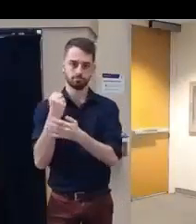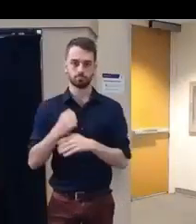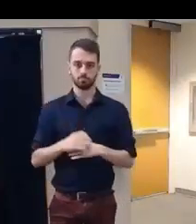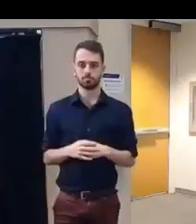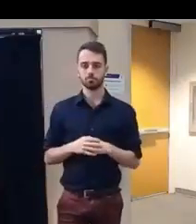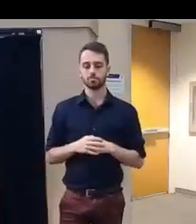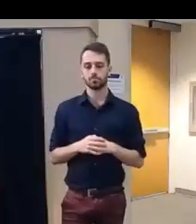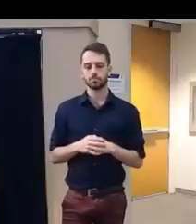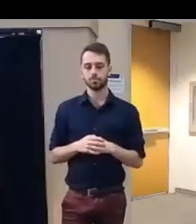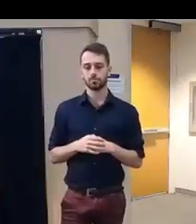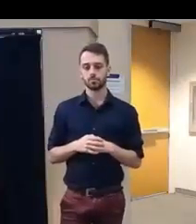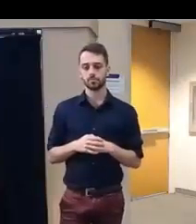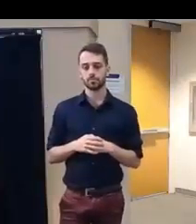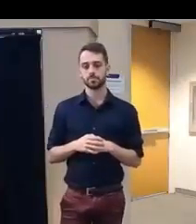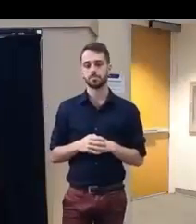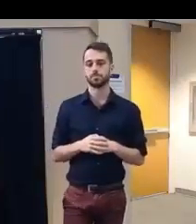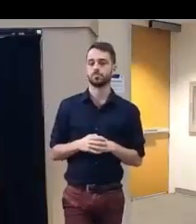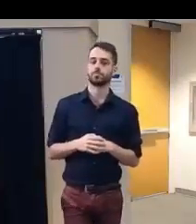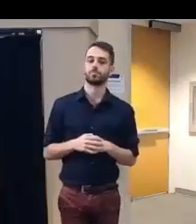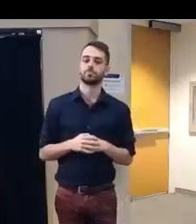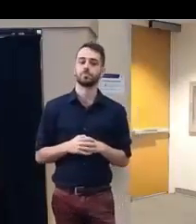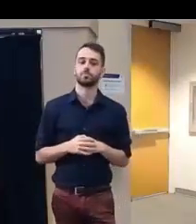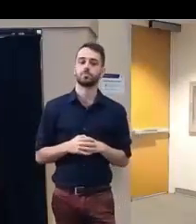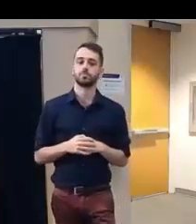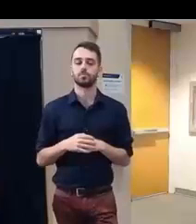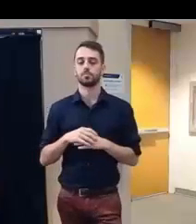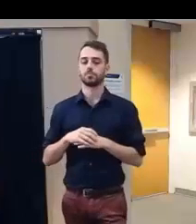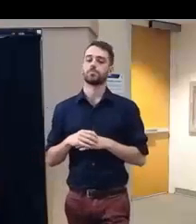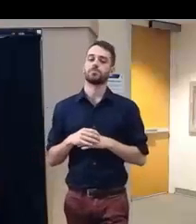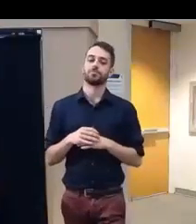so one thing we do on the inpatient medicine and Psychiatry service is that we proactively chart